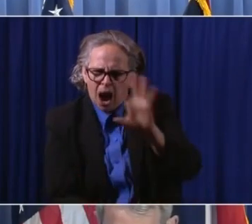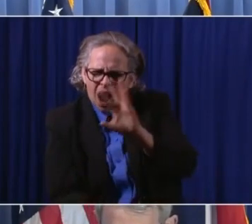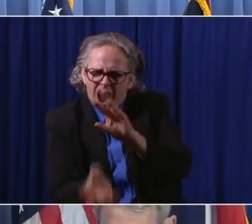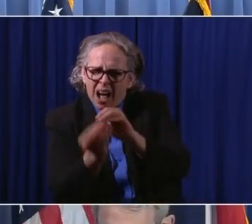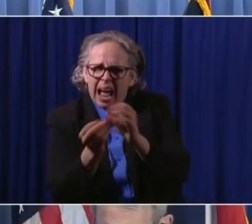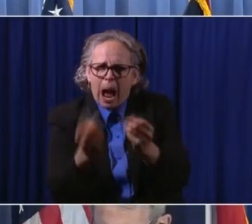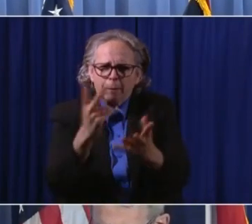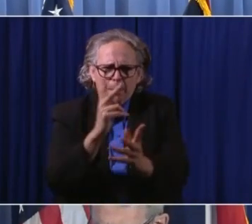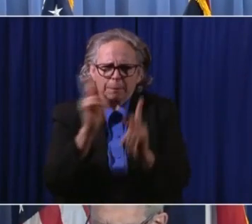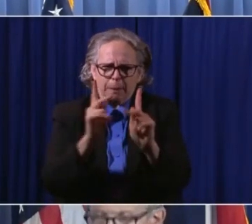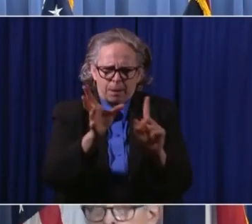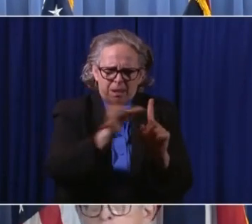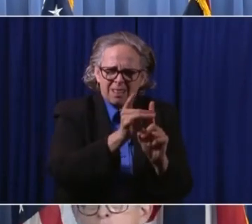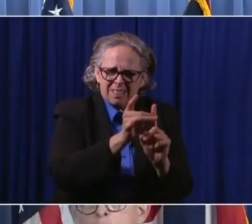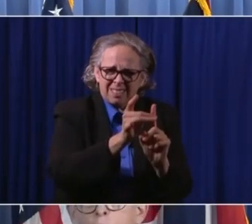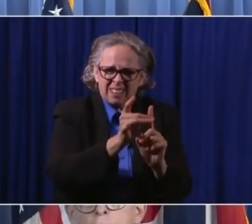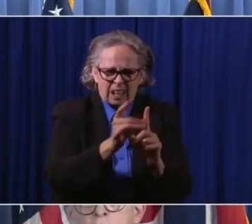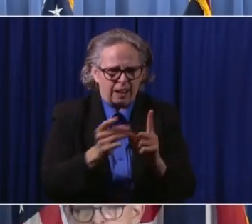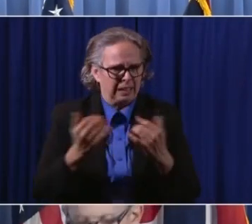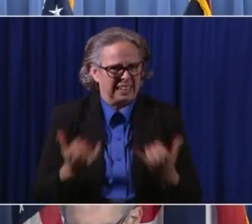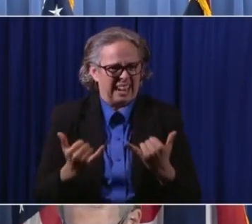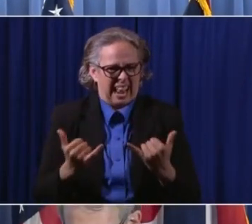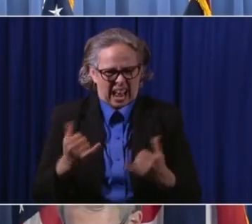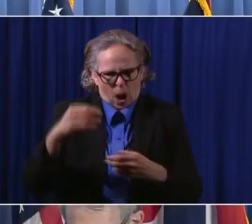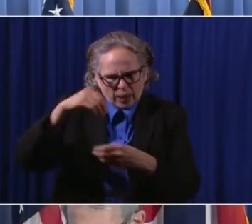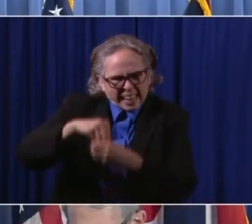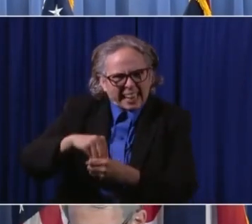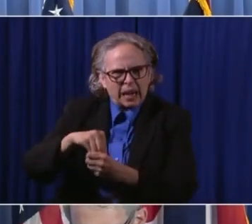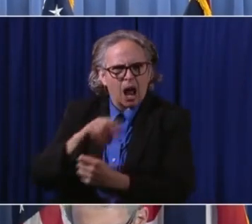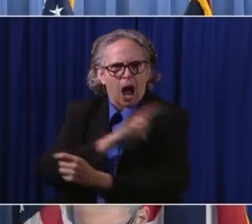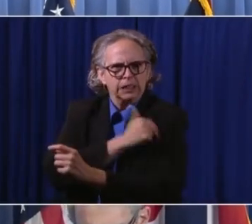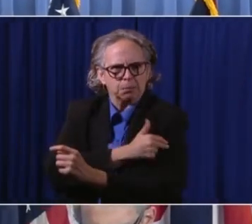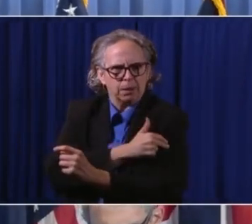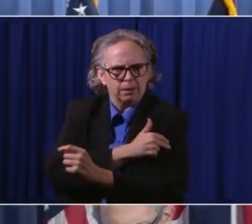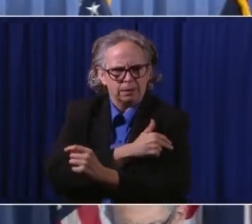THIS SLIDE ALSO LOOKS AT HOSPITALIZATIONS, BUT SHOWS THE DAILY NUMBER OF COVID-19 PATIENTS THAT ARE CURRENTLY IN